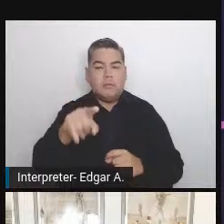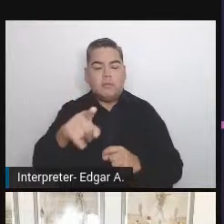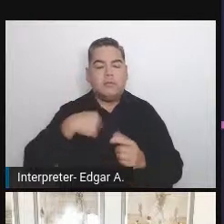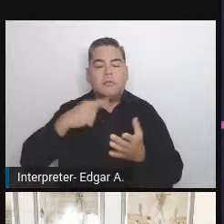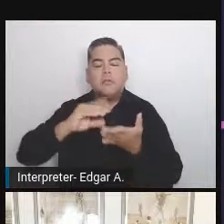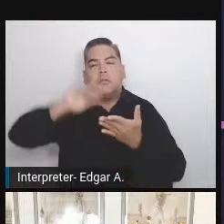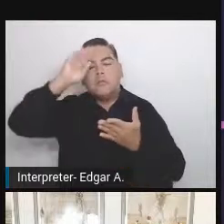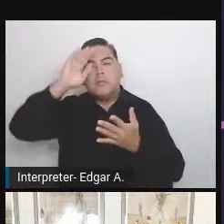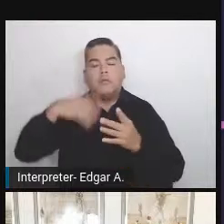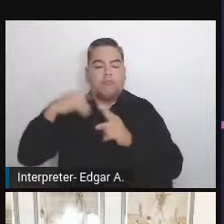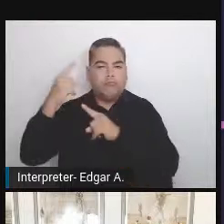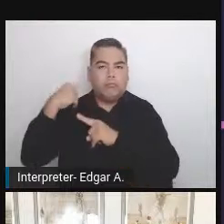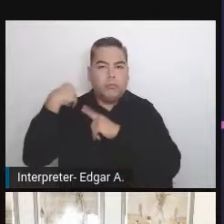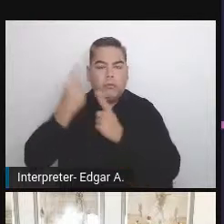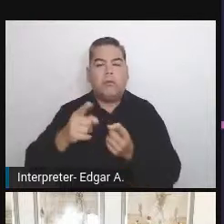The sad news is especially